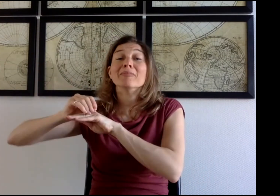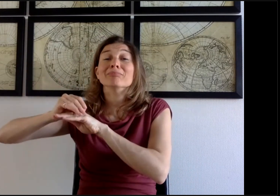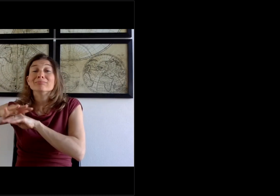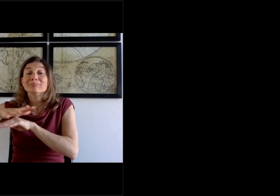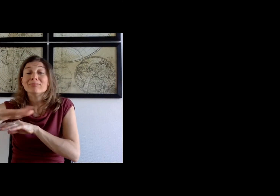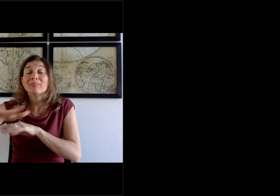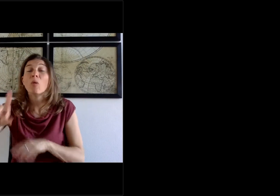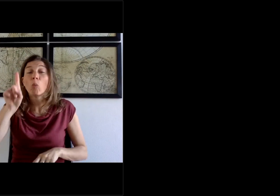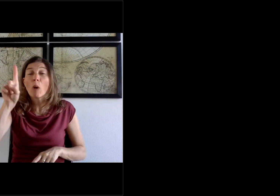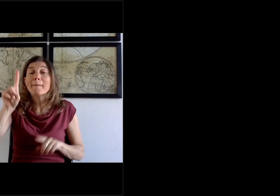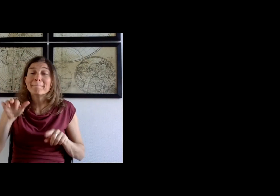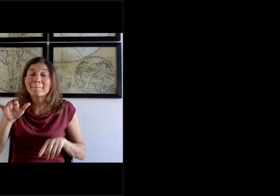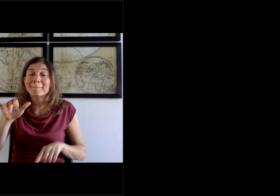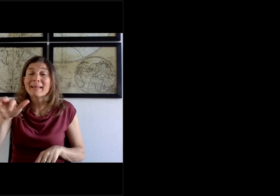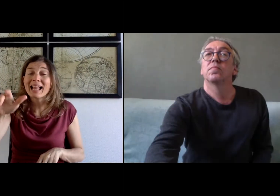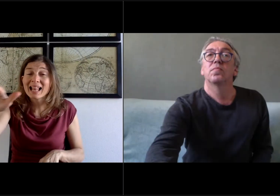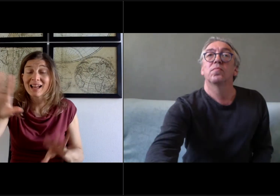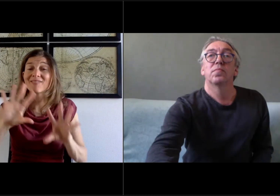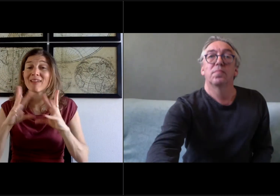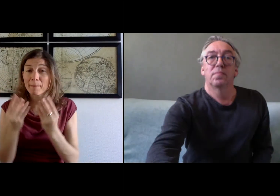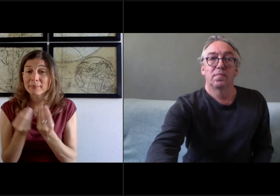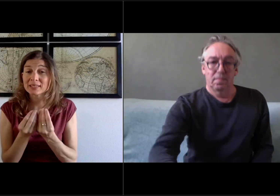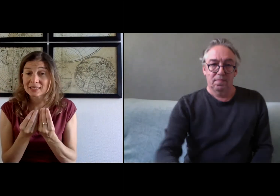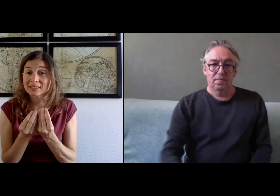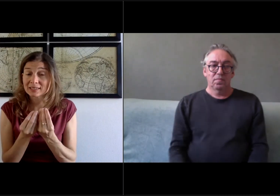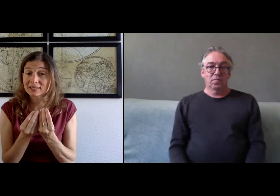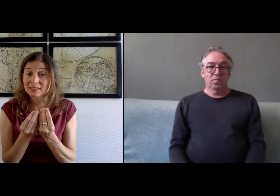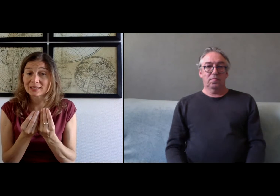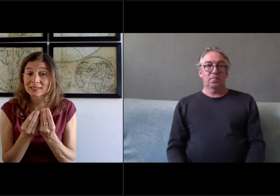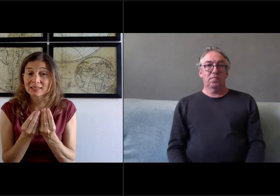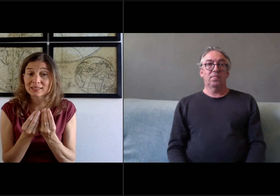or persons themselves who handled the emergency